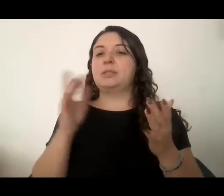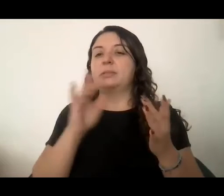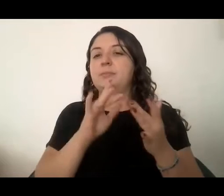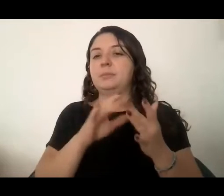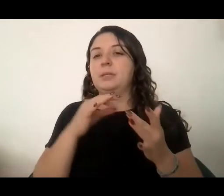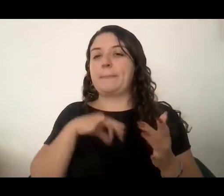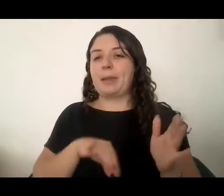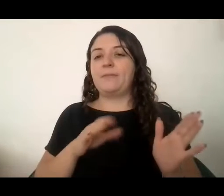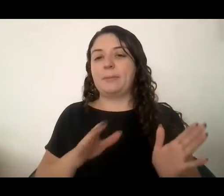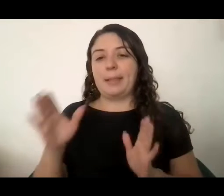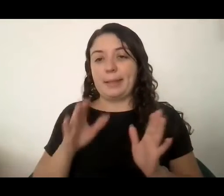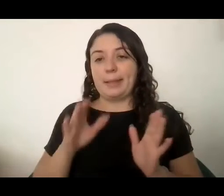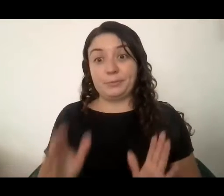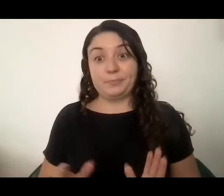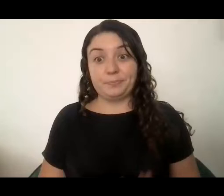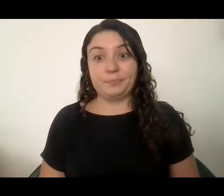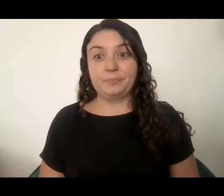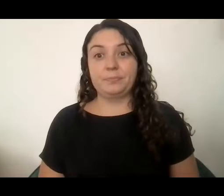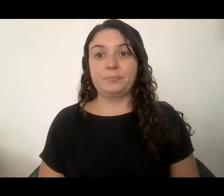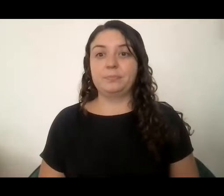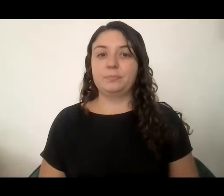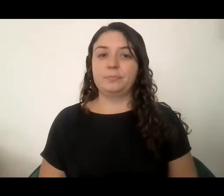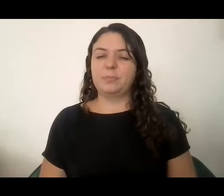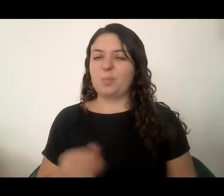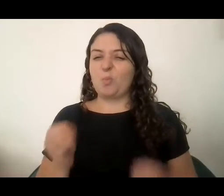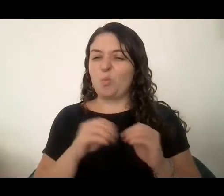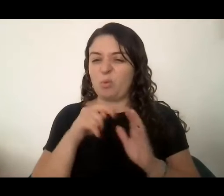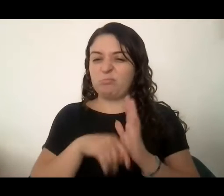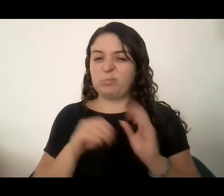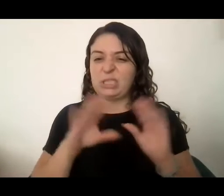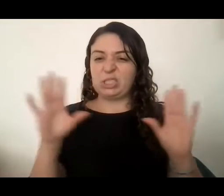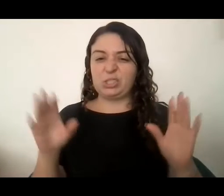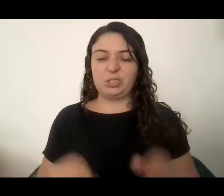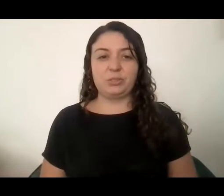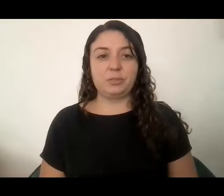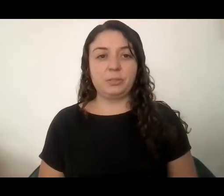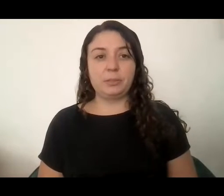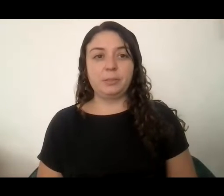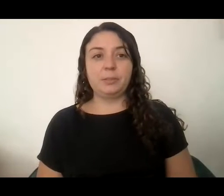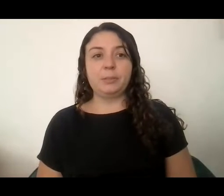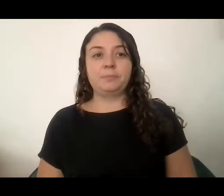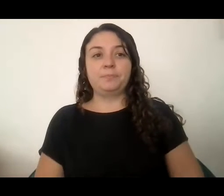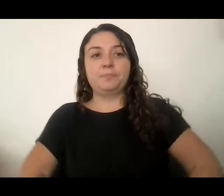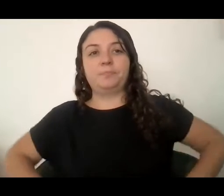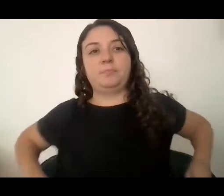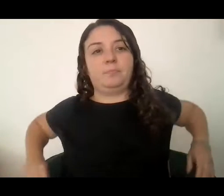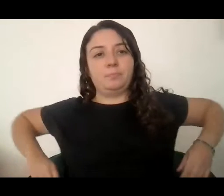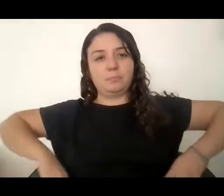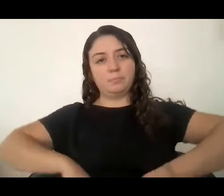planner. They would be super helpful for that. Okay. What I would like to do, I am going to hold